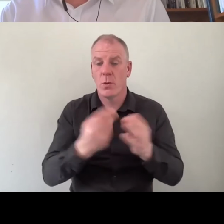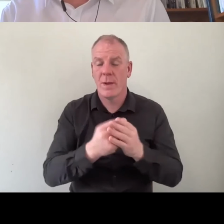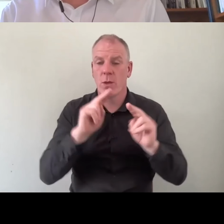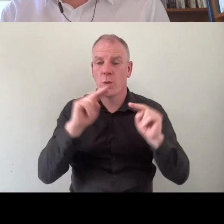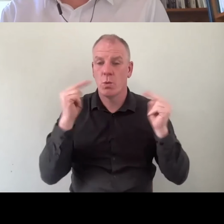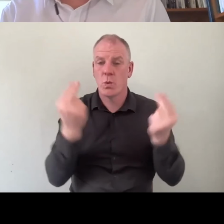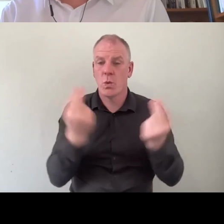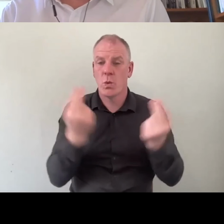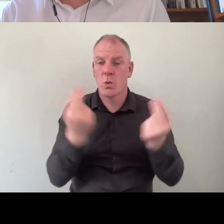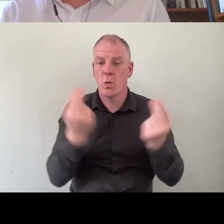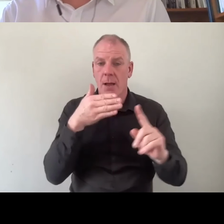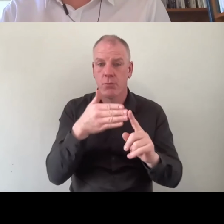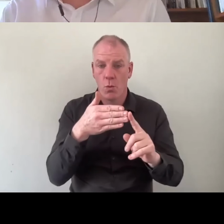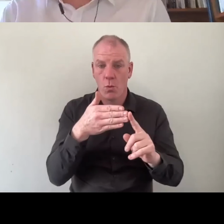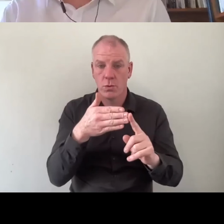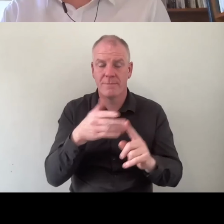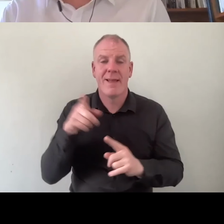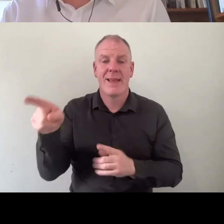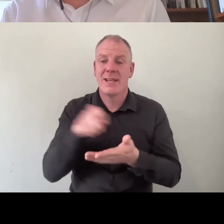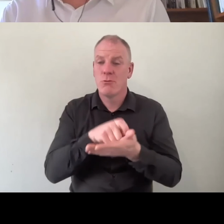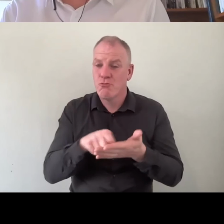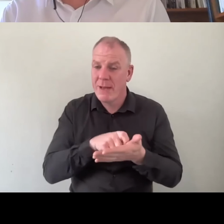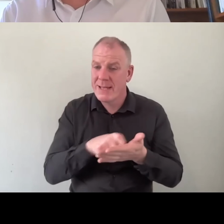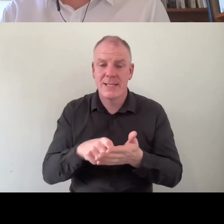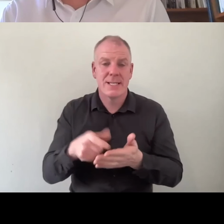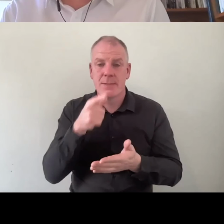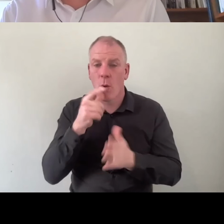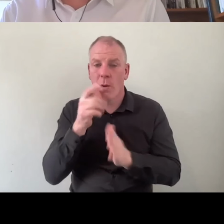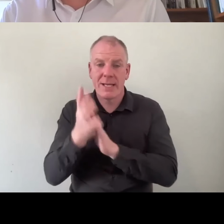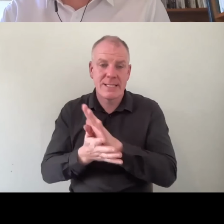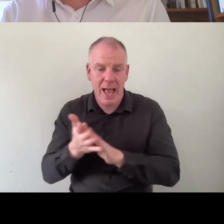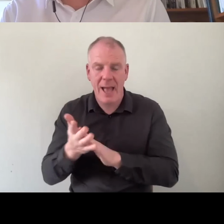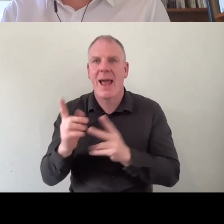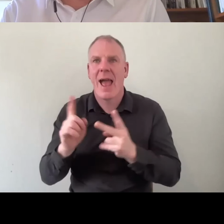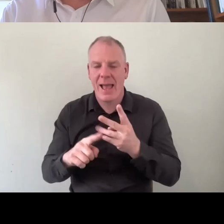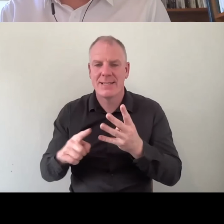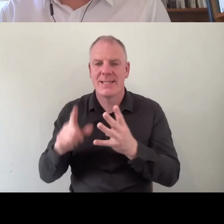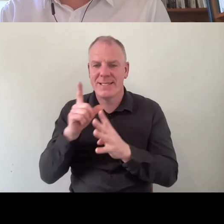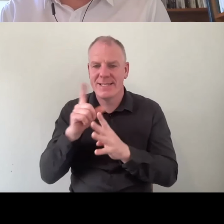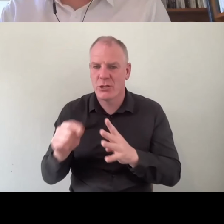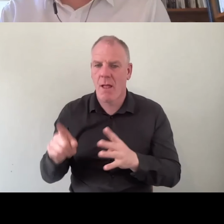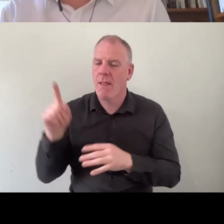It covers written, spoken and signed, and digital communication, a really useful toolkit there